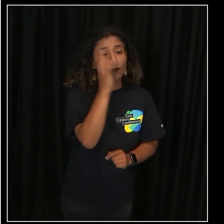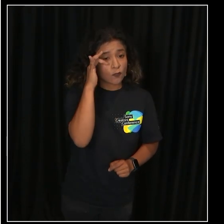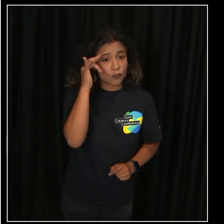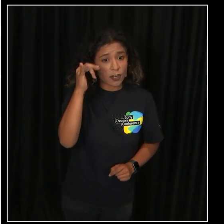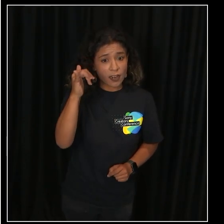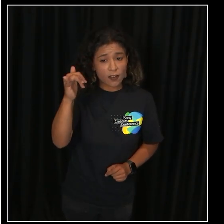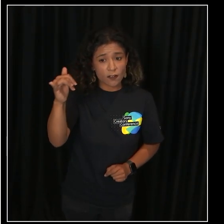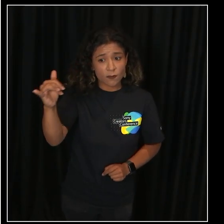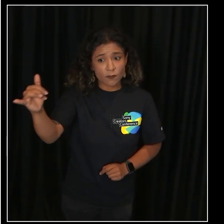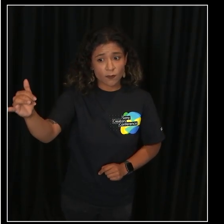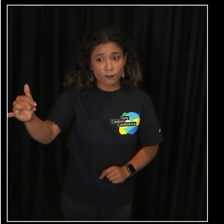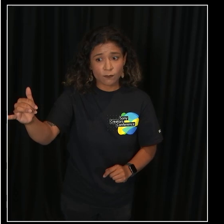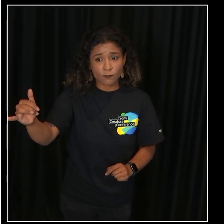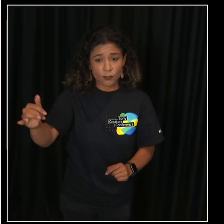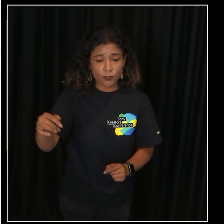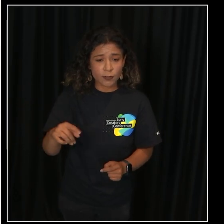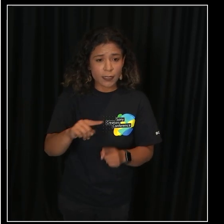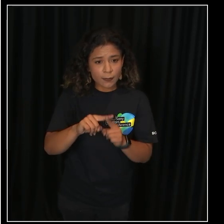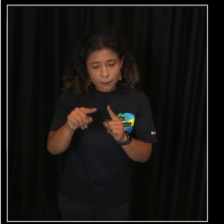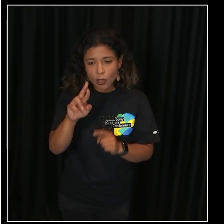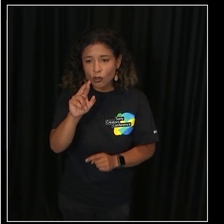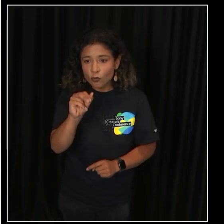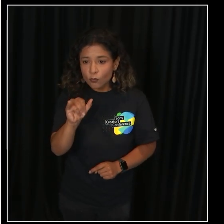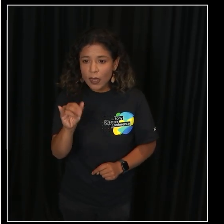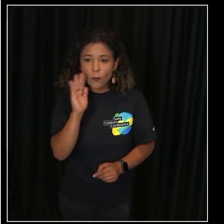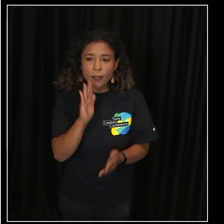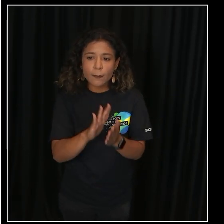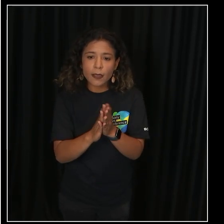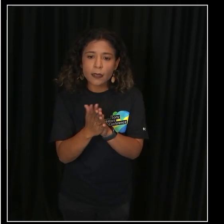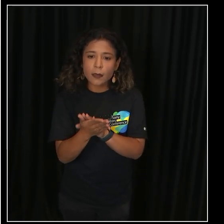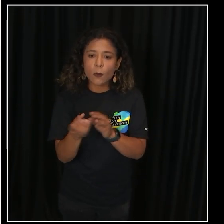It just means that the rays are going to become more and more parallel.